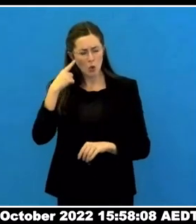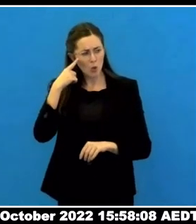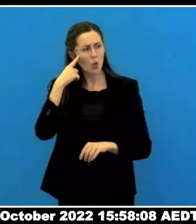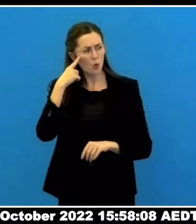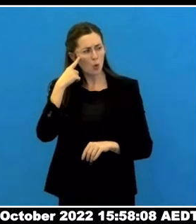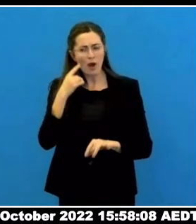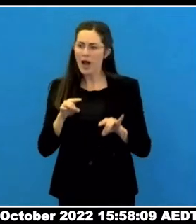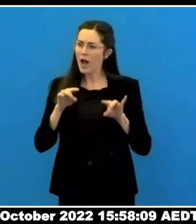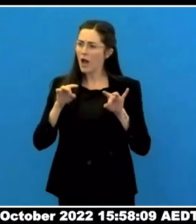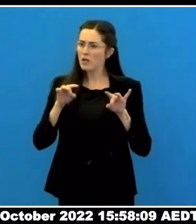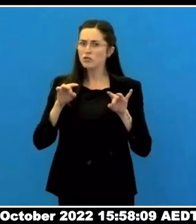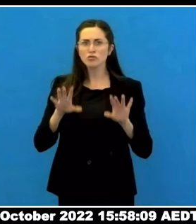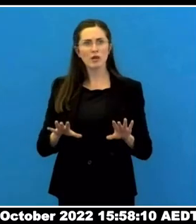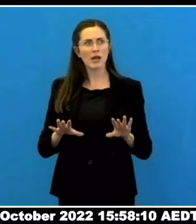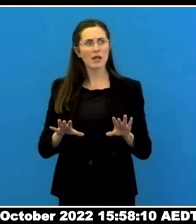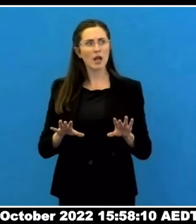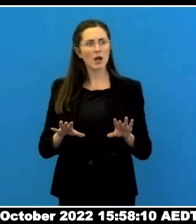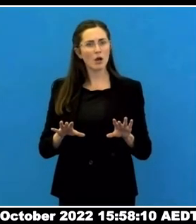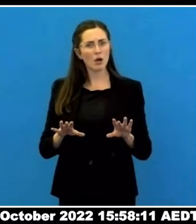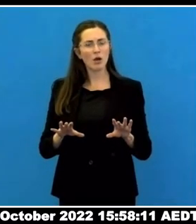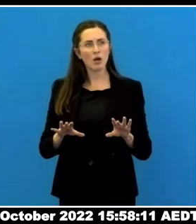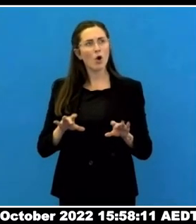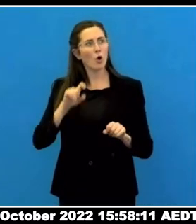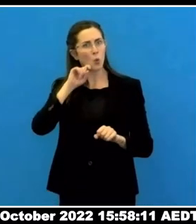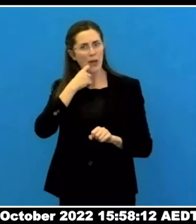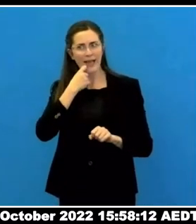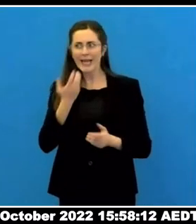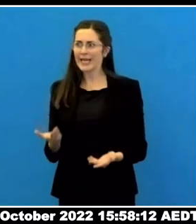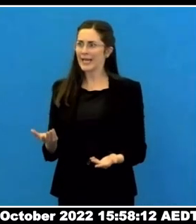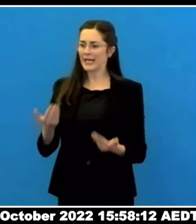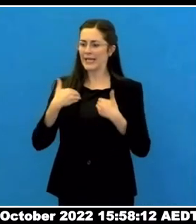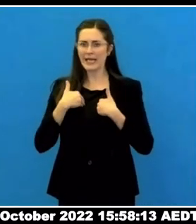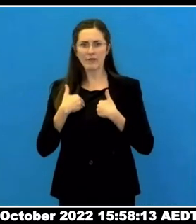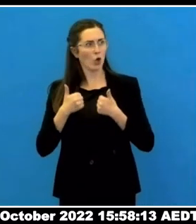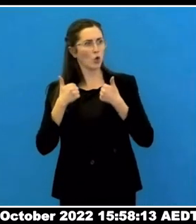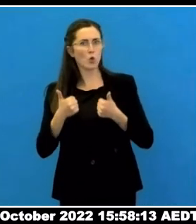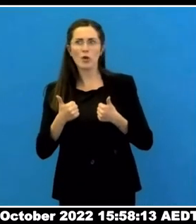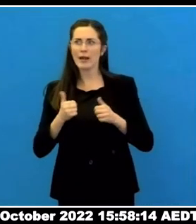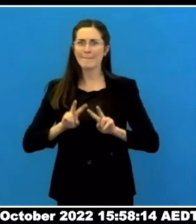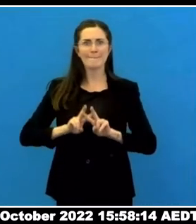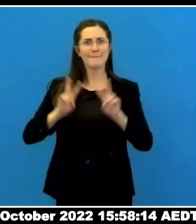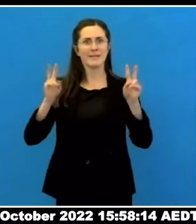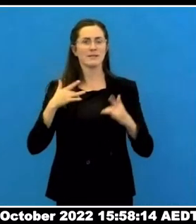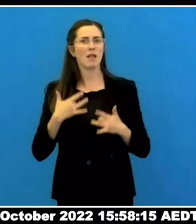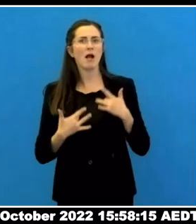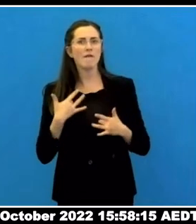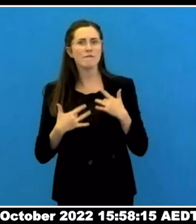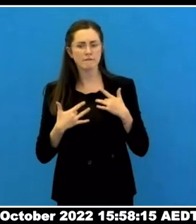give me a new bed, a bed a place where I can live in peace and have all my right.